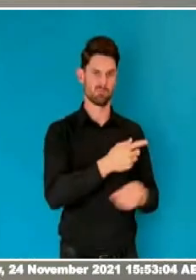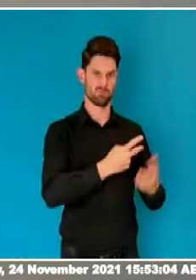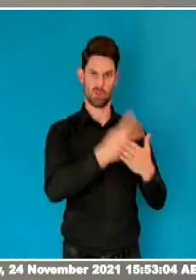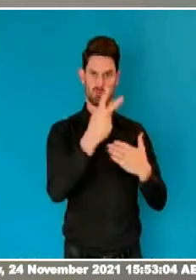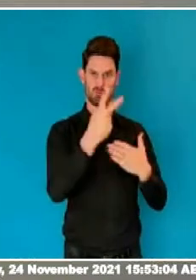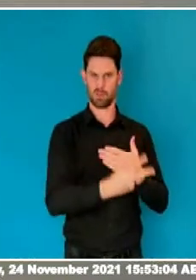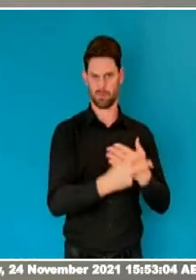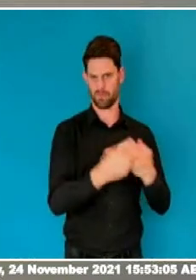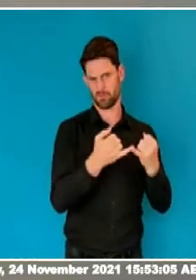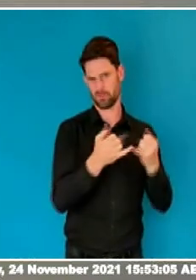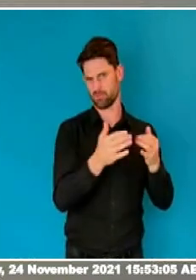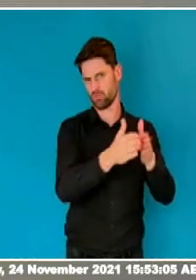recently been updated.